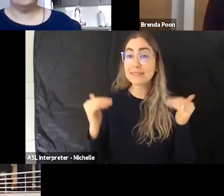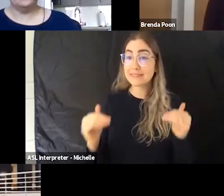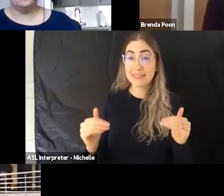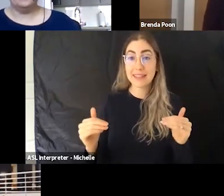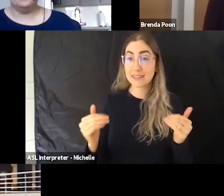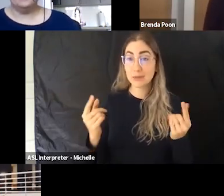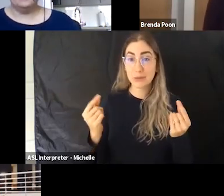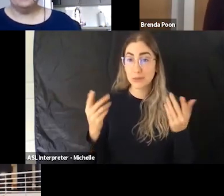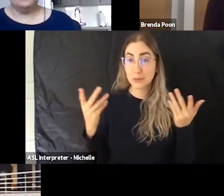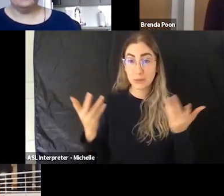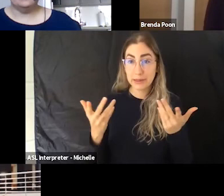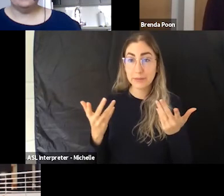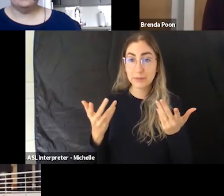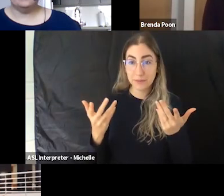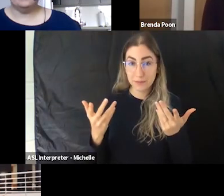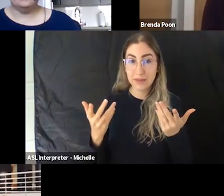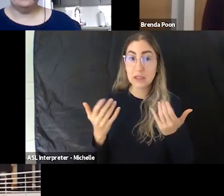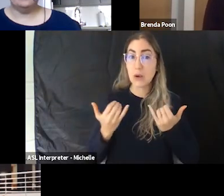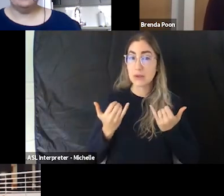. SO THAT IS REALLY